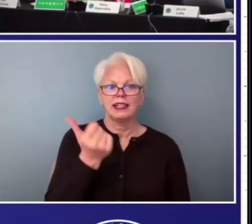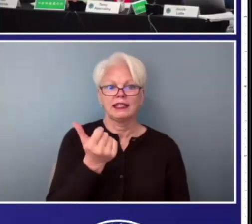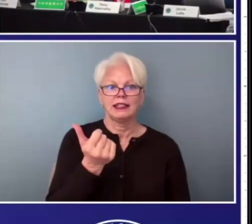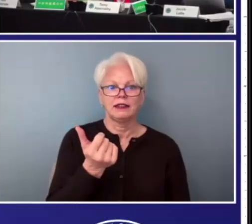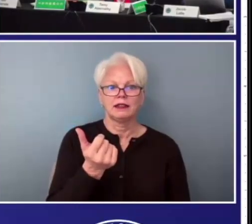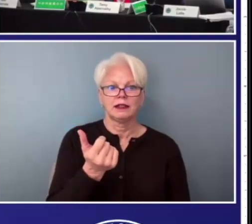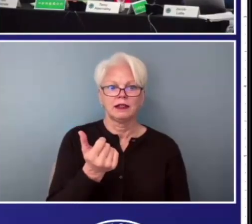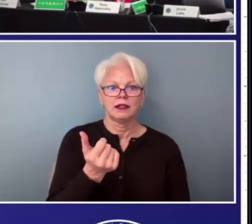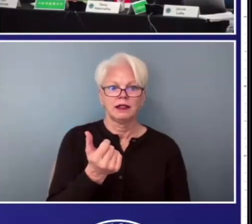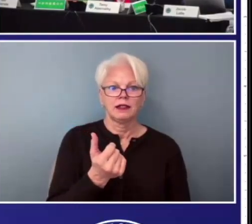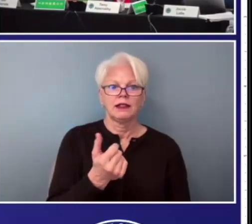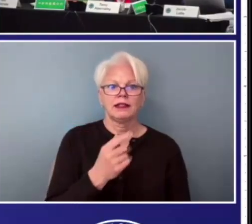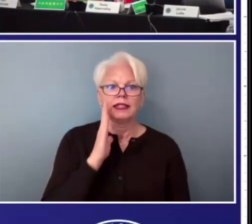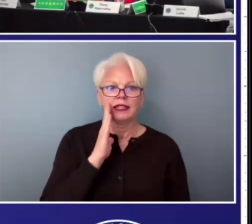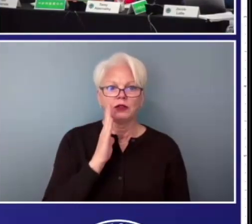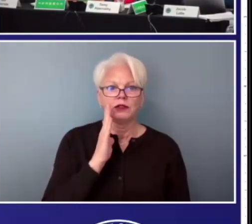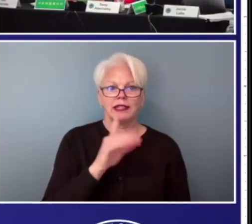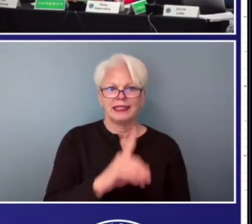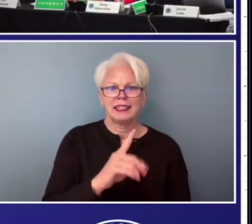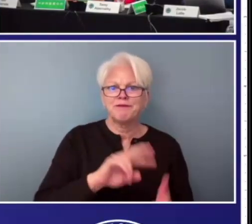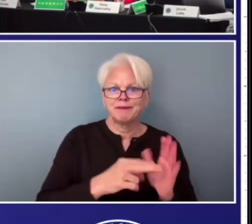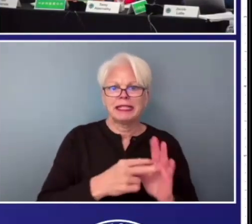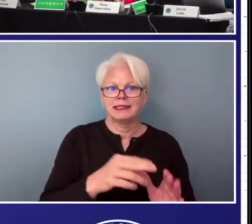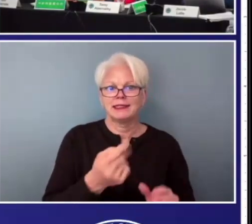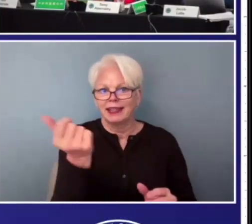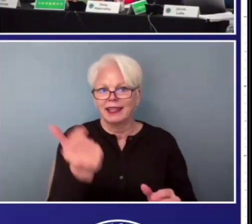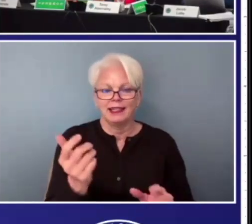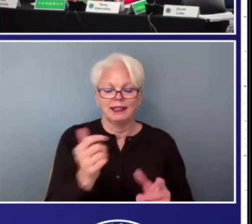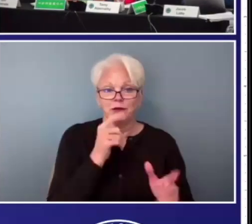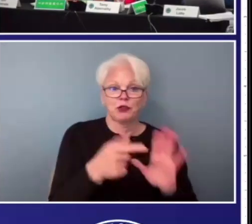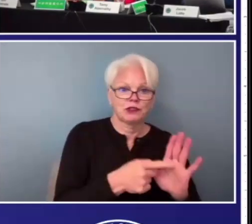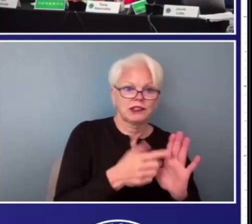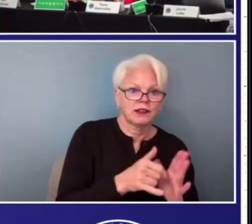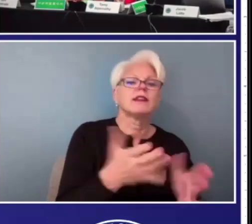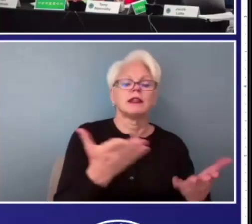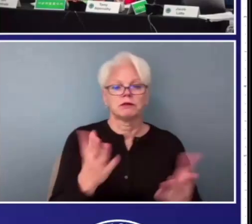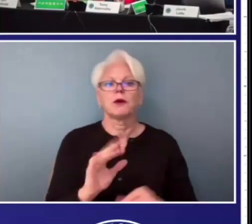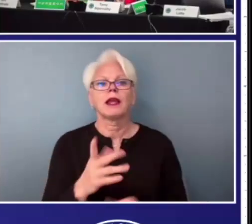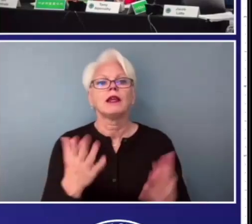but it is deleted. And then we have added G3 where we actually